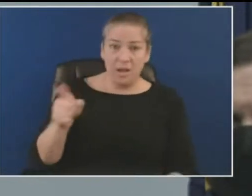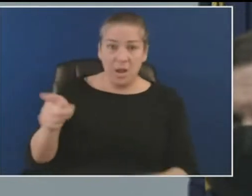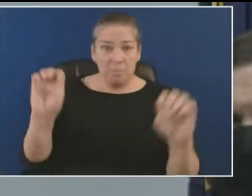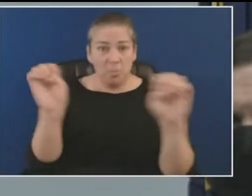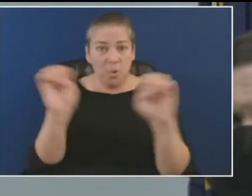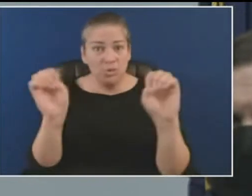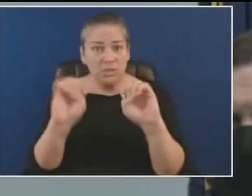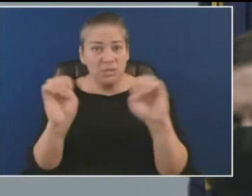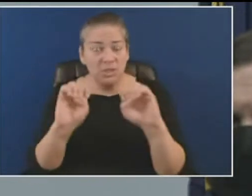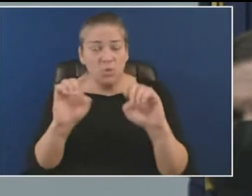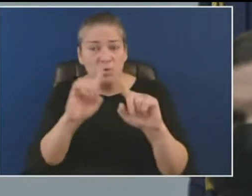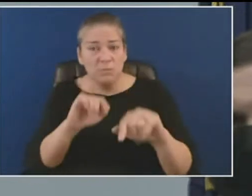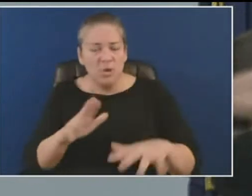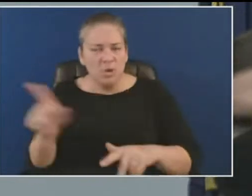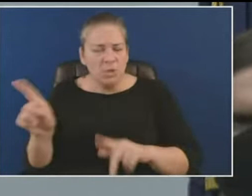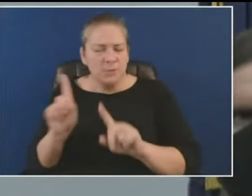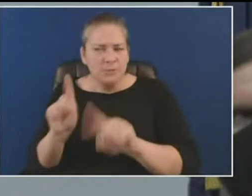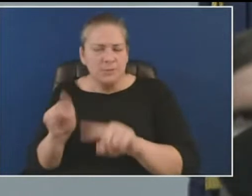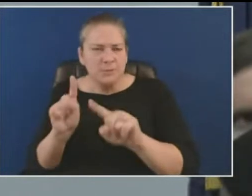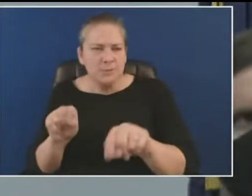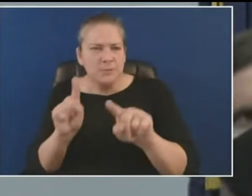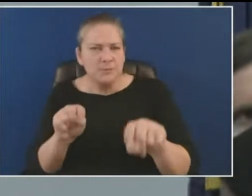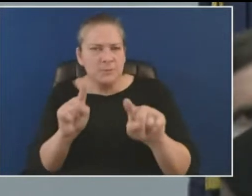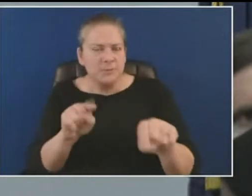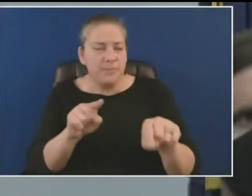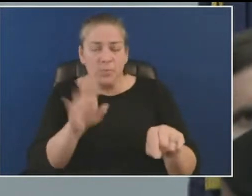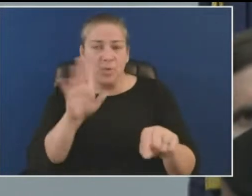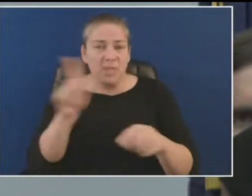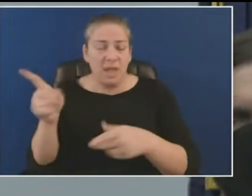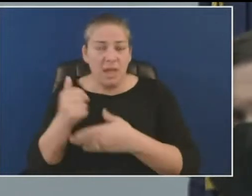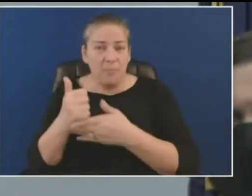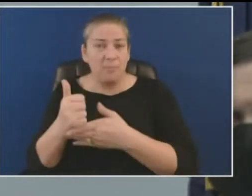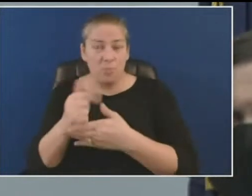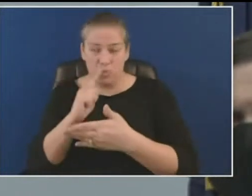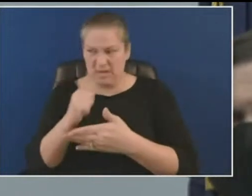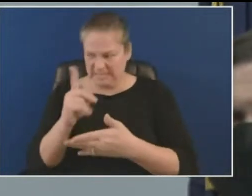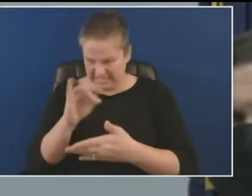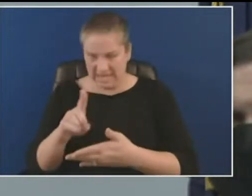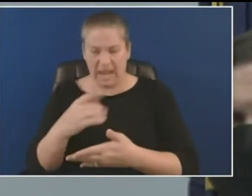our community from a major fire that was at the Corvette Assembly plant and they